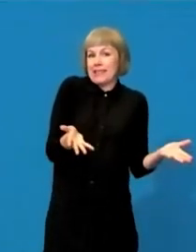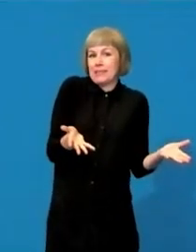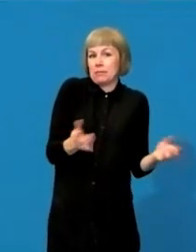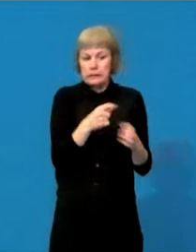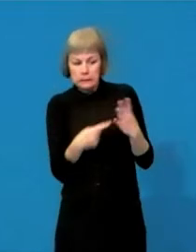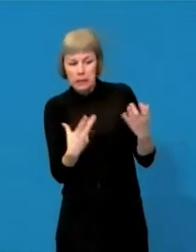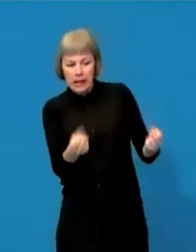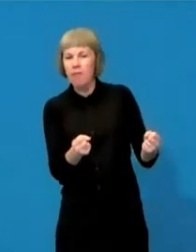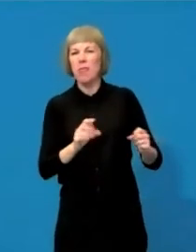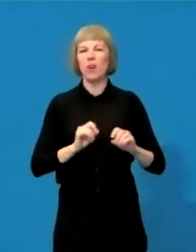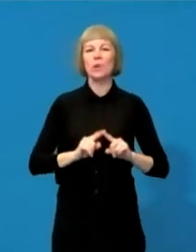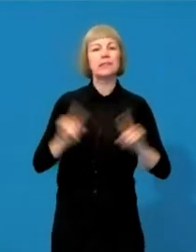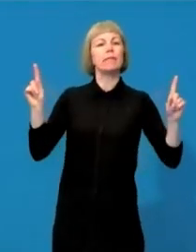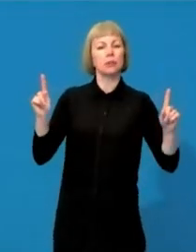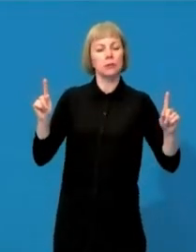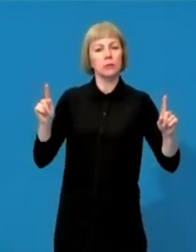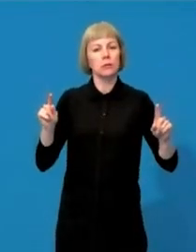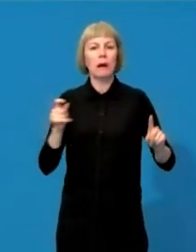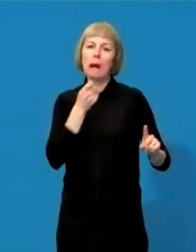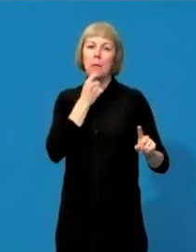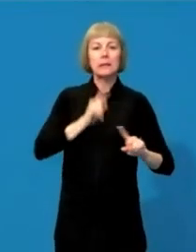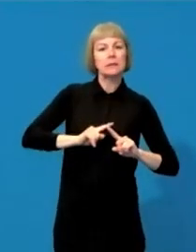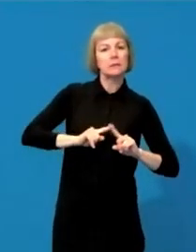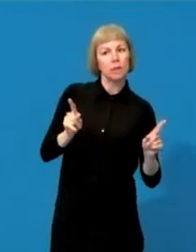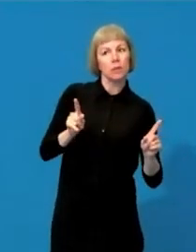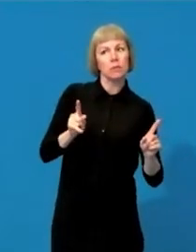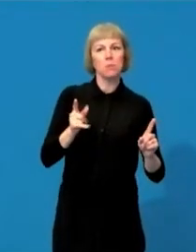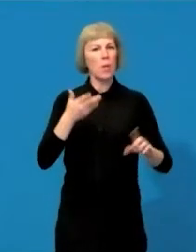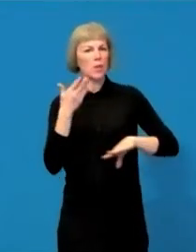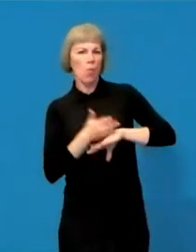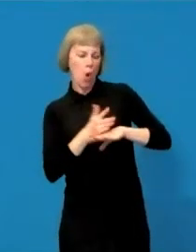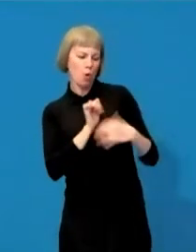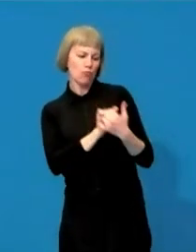That kid might be a little bit different, but then we just work around the kid's